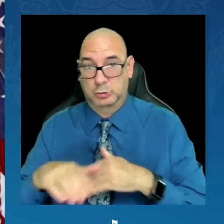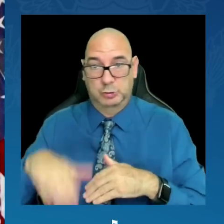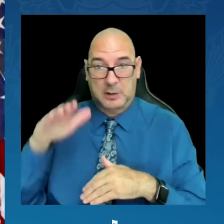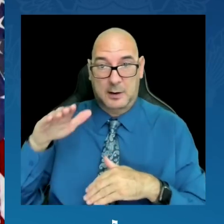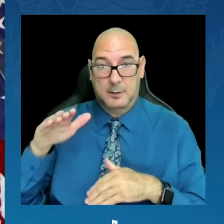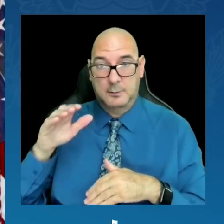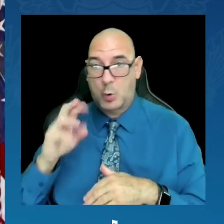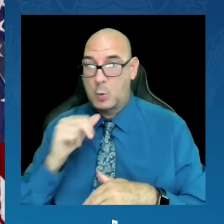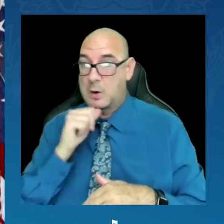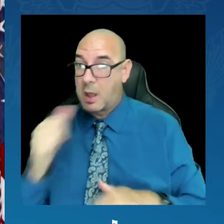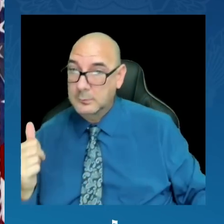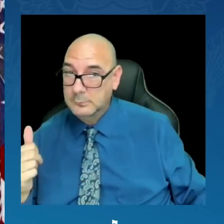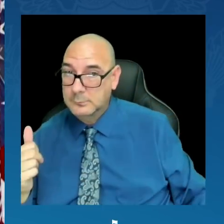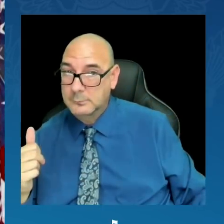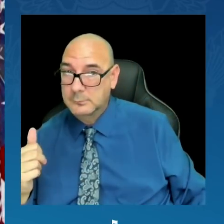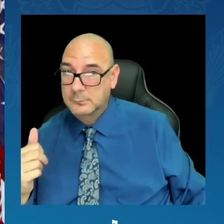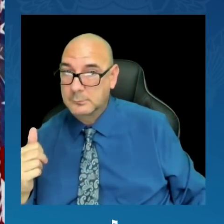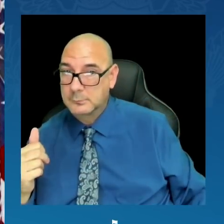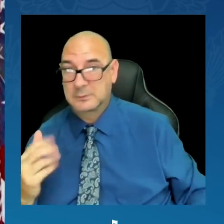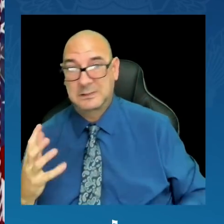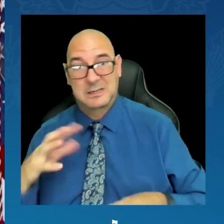through in-vitro fertilization;